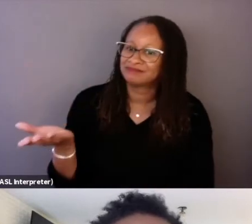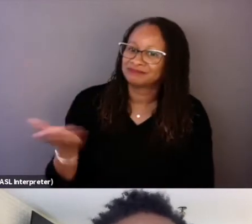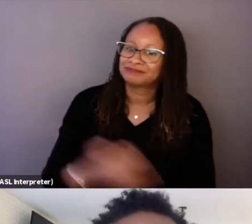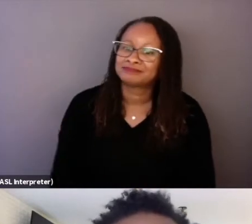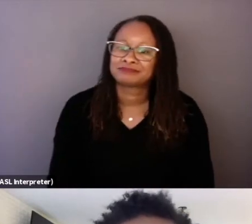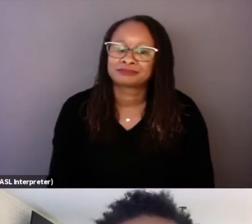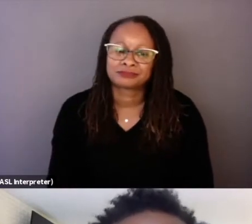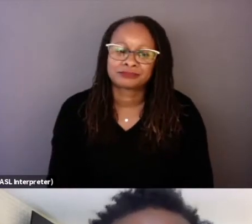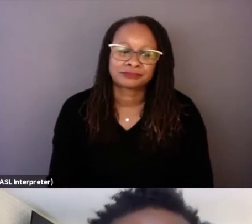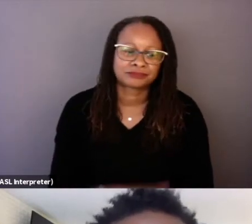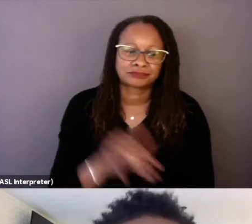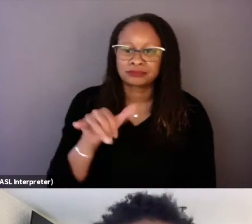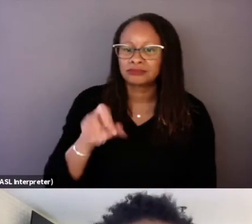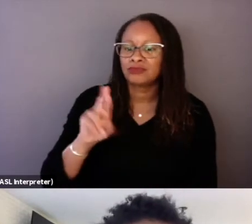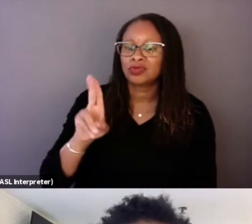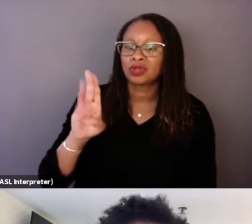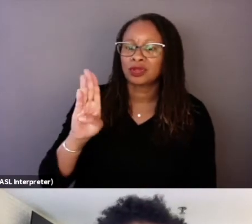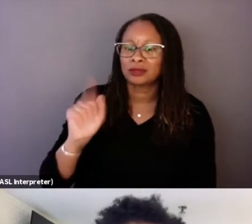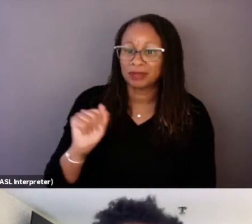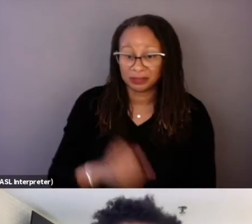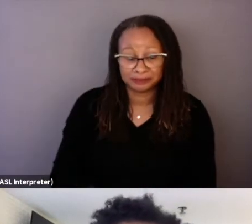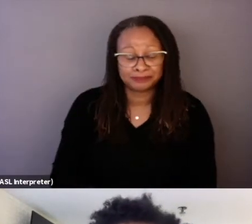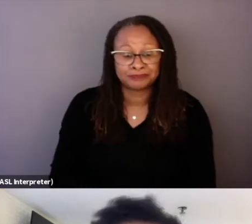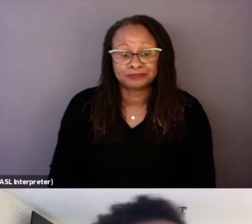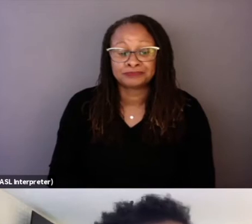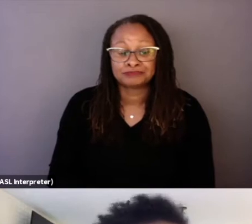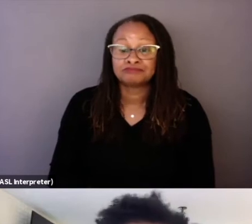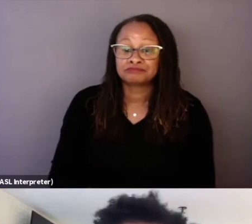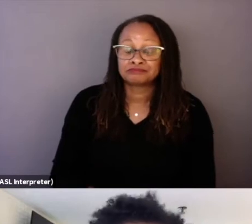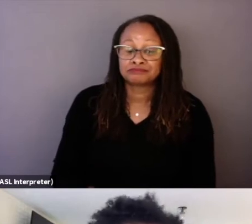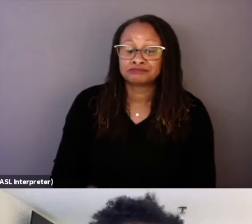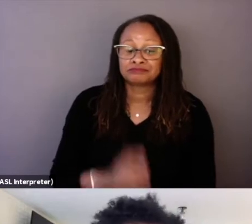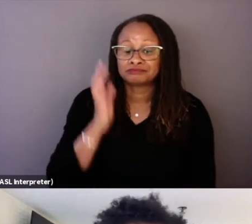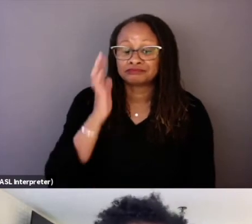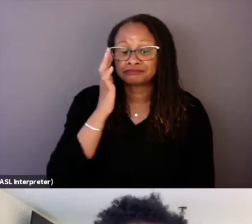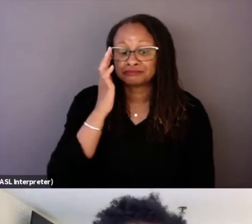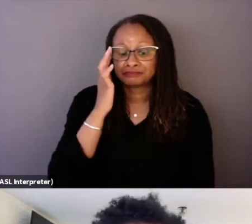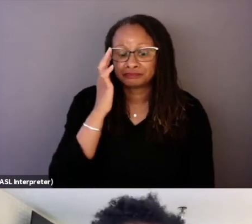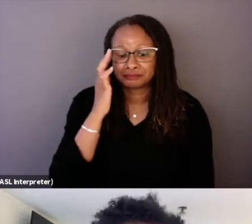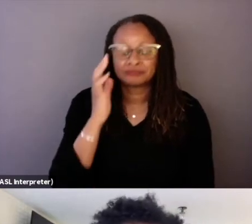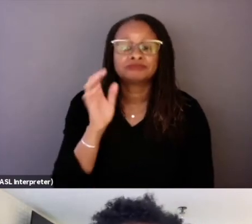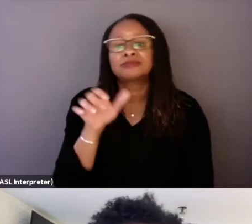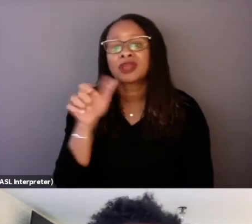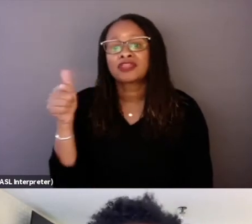But I also think too, you know, why she and these other killings of Black people,